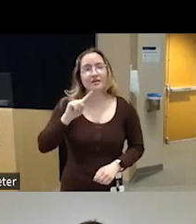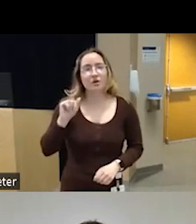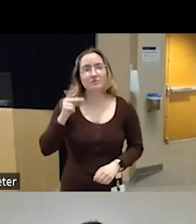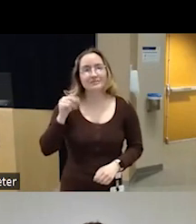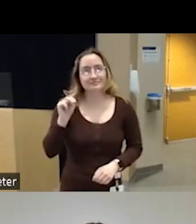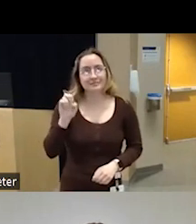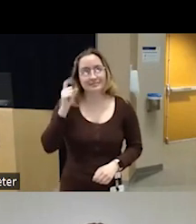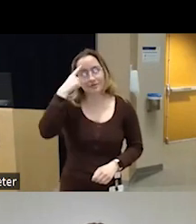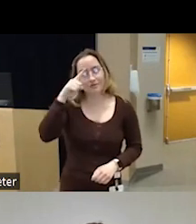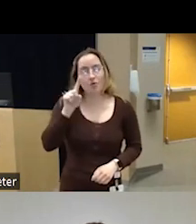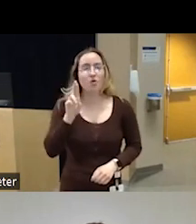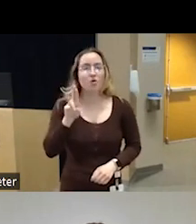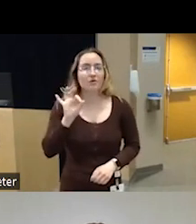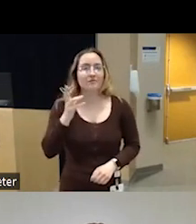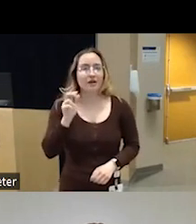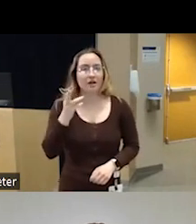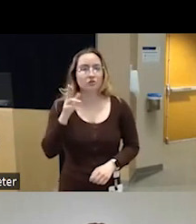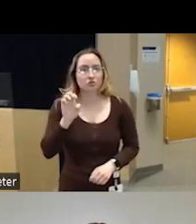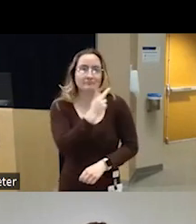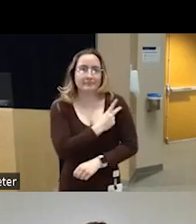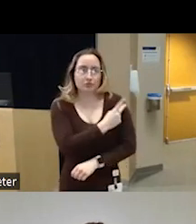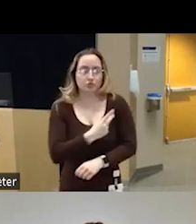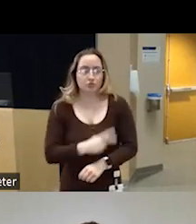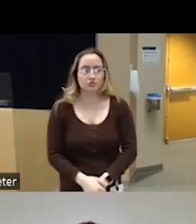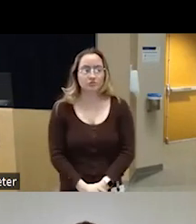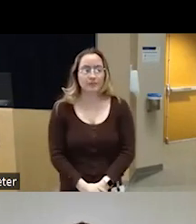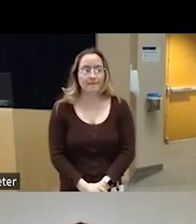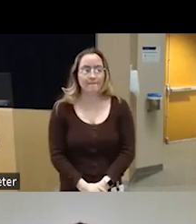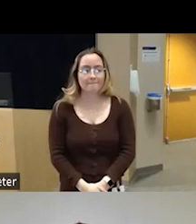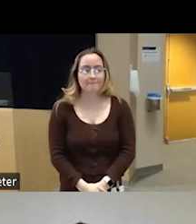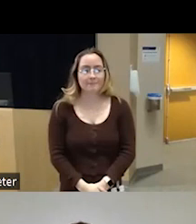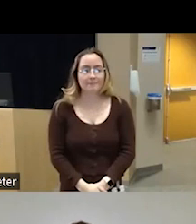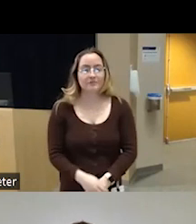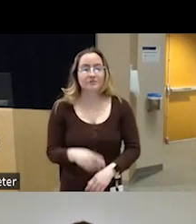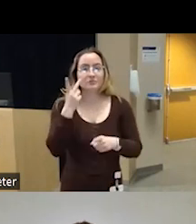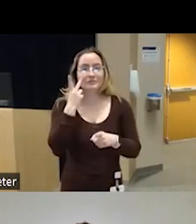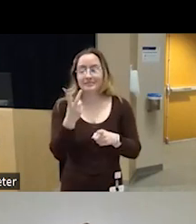Well, although antipsychotics can contribute weight gain.